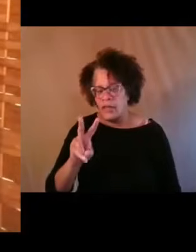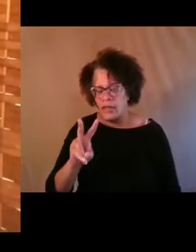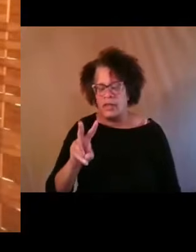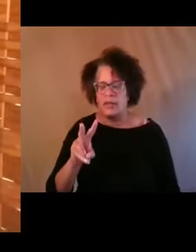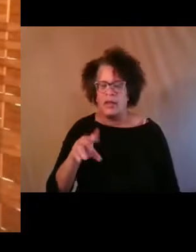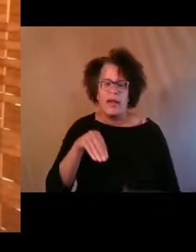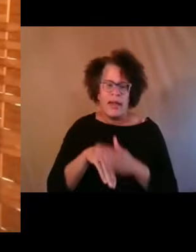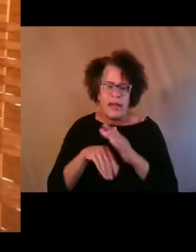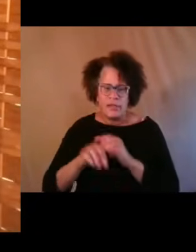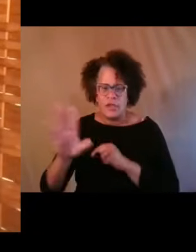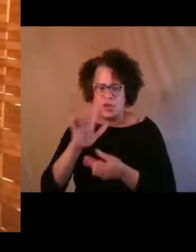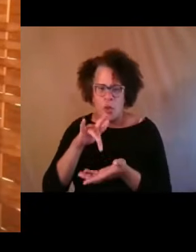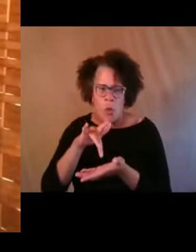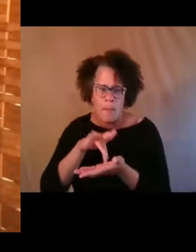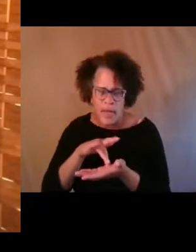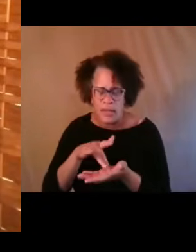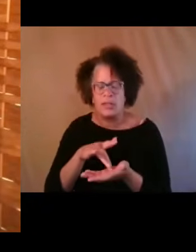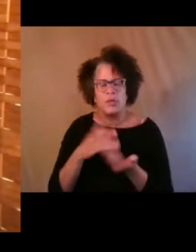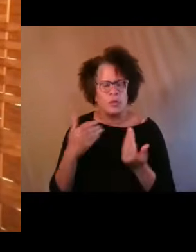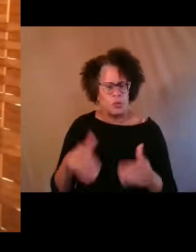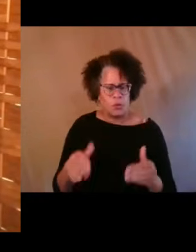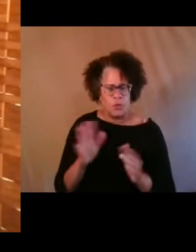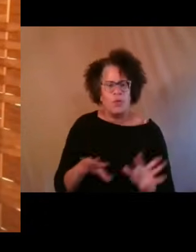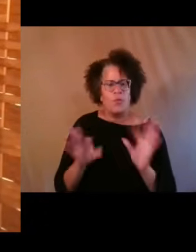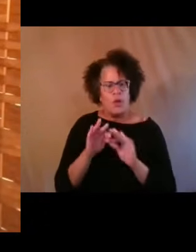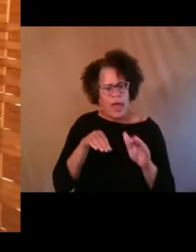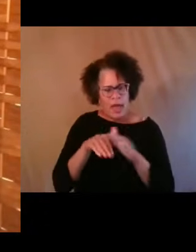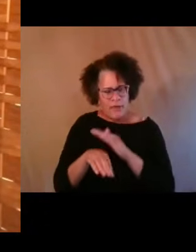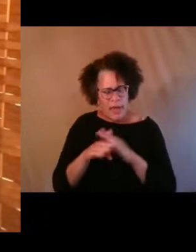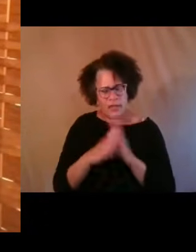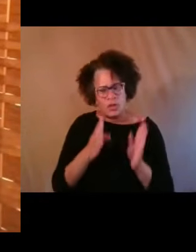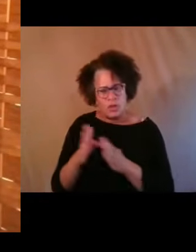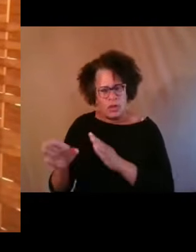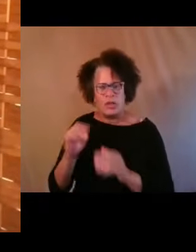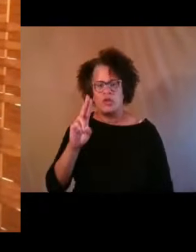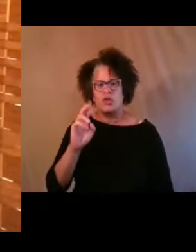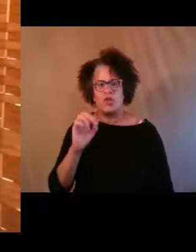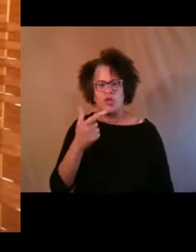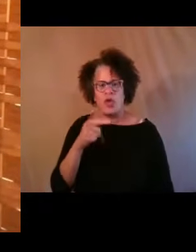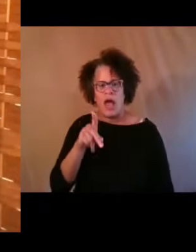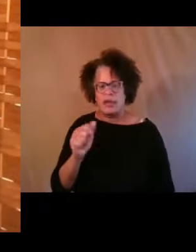So we were able to get access to folks in Uganda who were already struggling with HIV